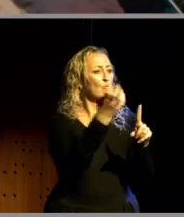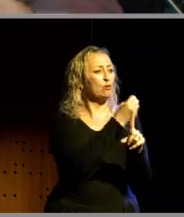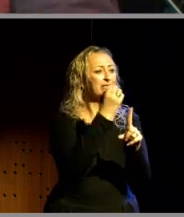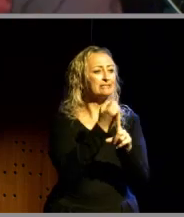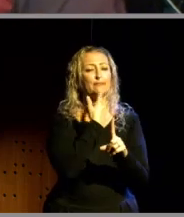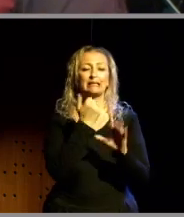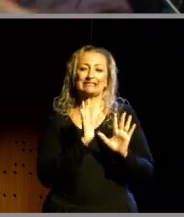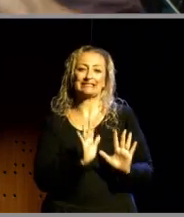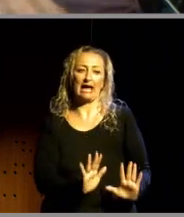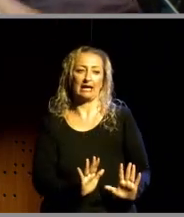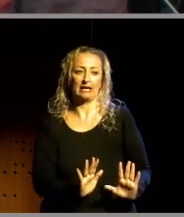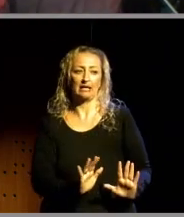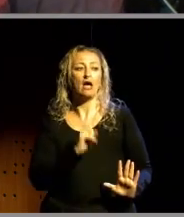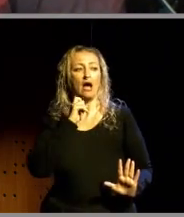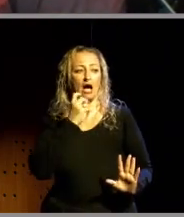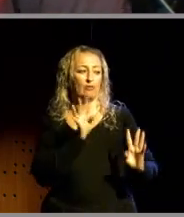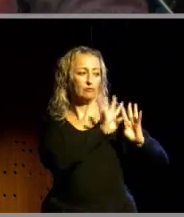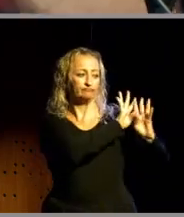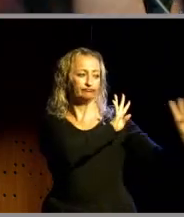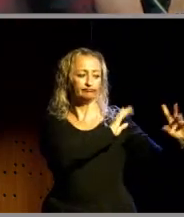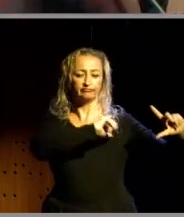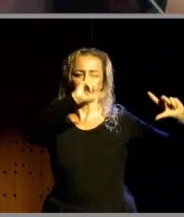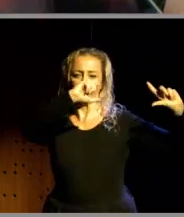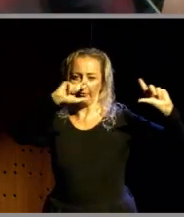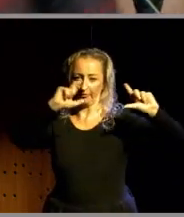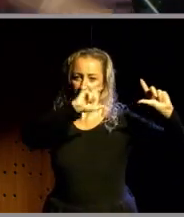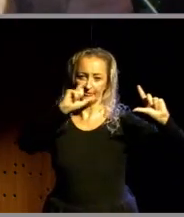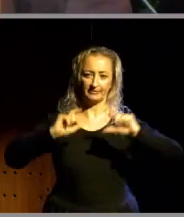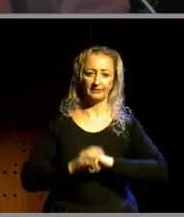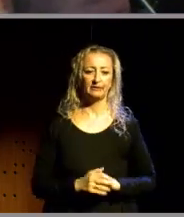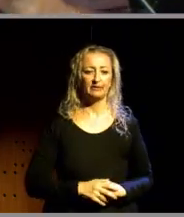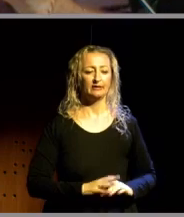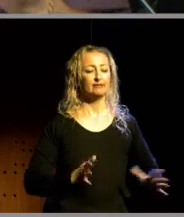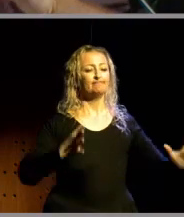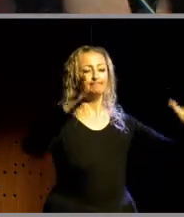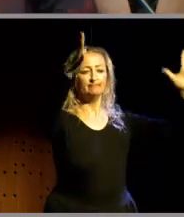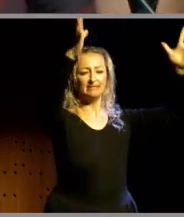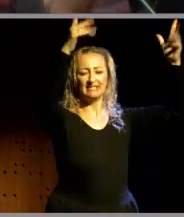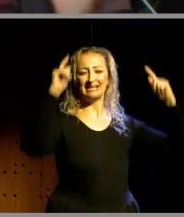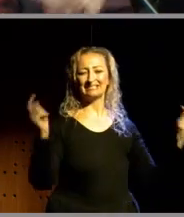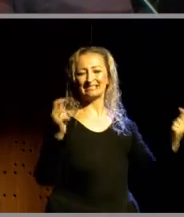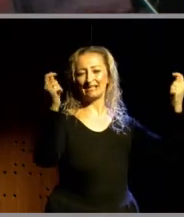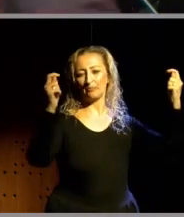please stay with us and we'll get some of these photos done. But please join your hands together in celebrating the great talent and have a great night.